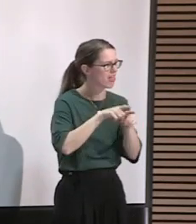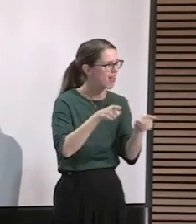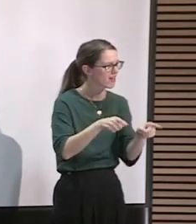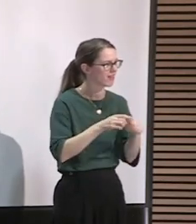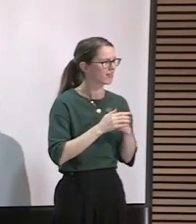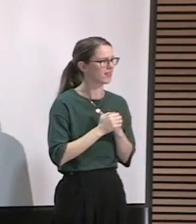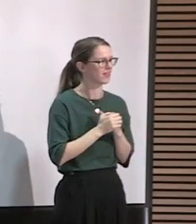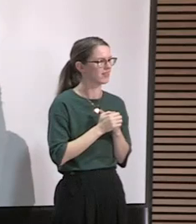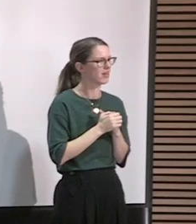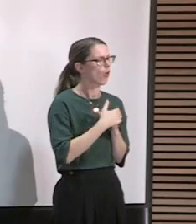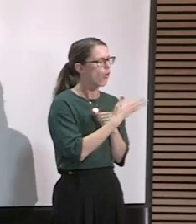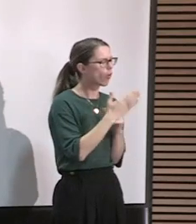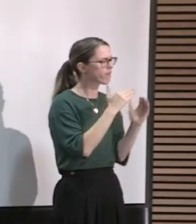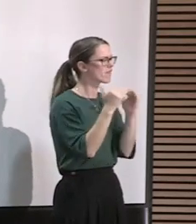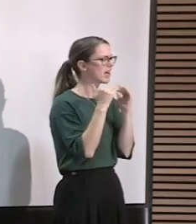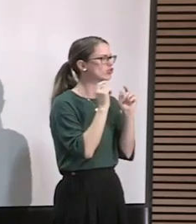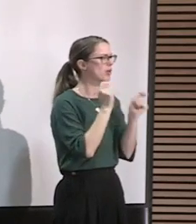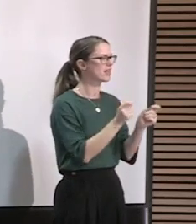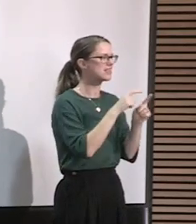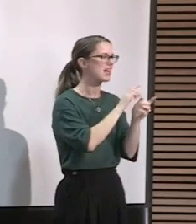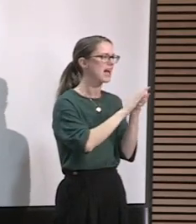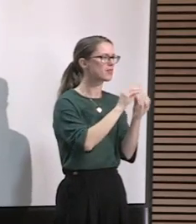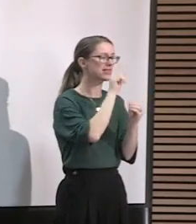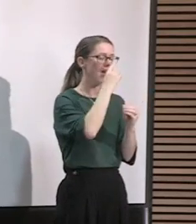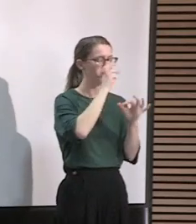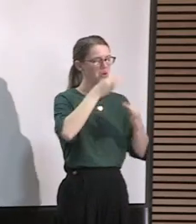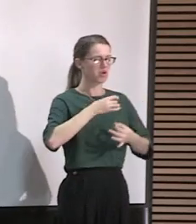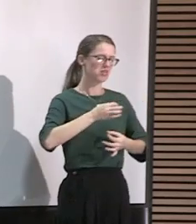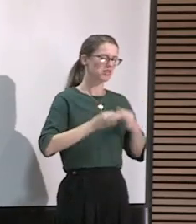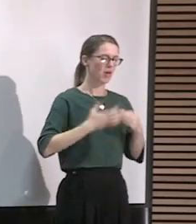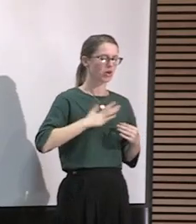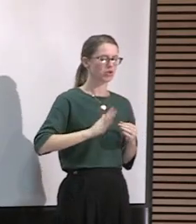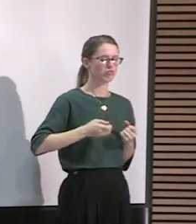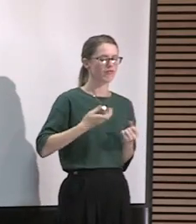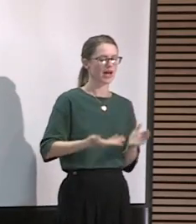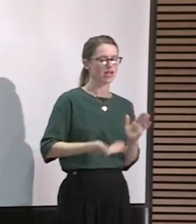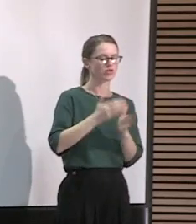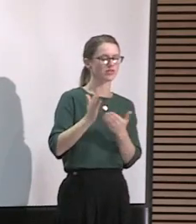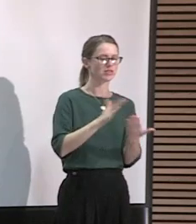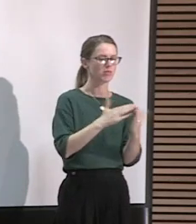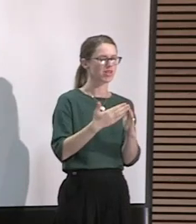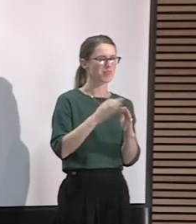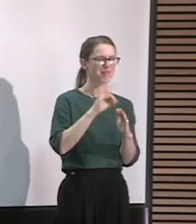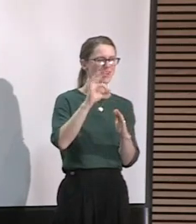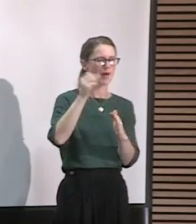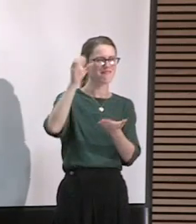and punishing those who consistently stay within their budgets. So everybody needs to